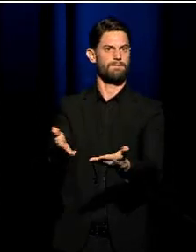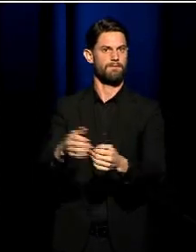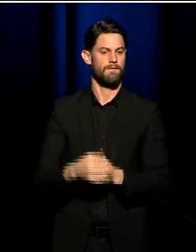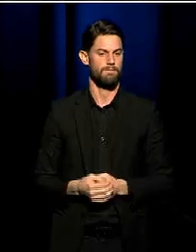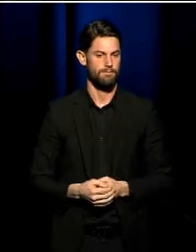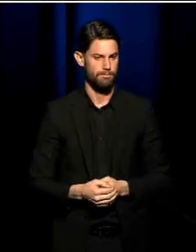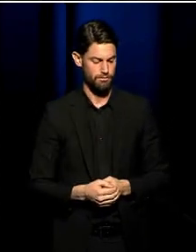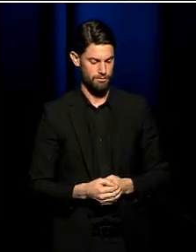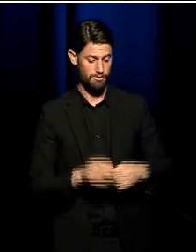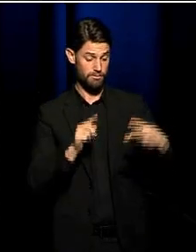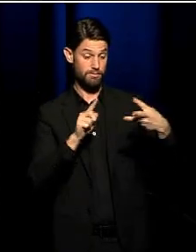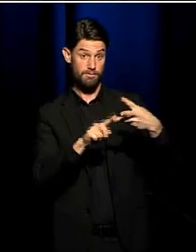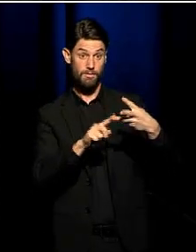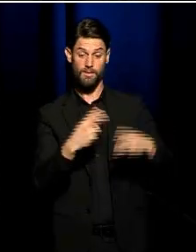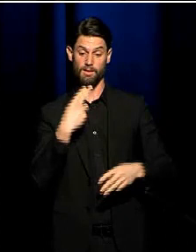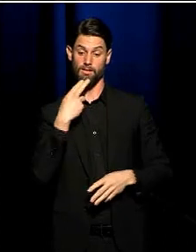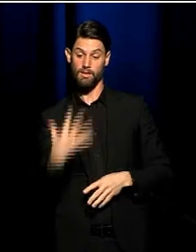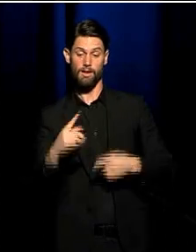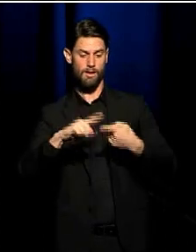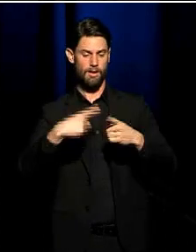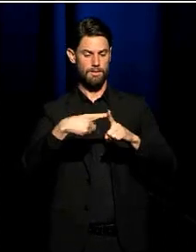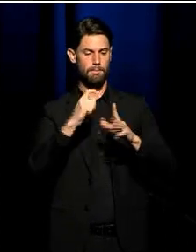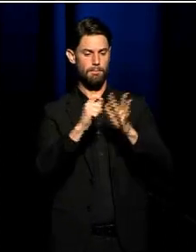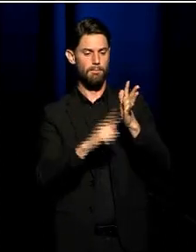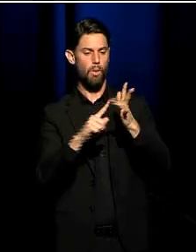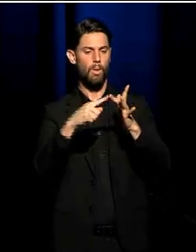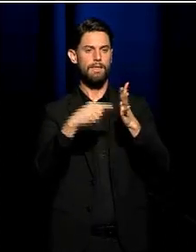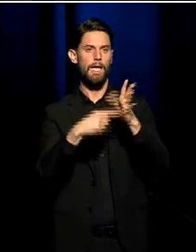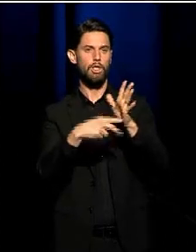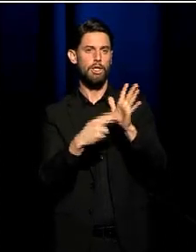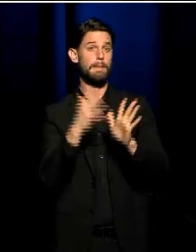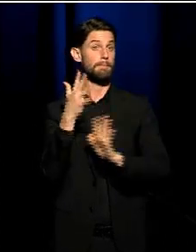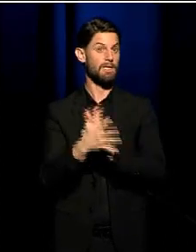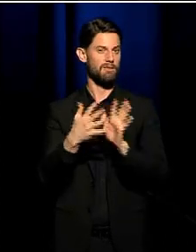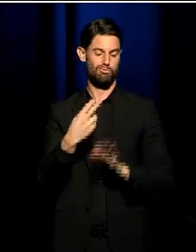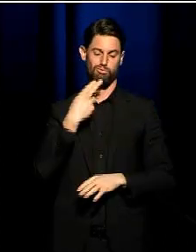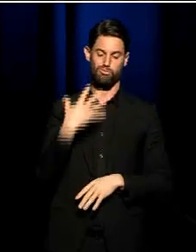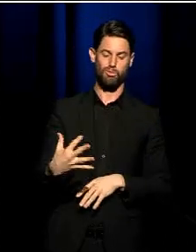term exploitation means the improper use of another person or the improper use of